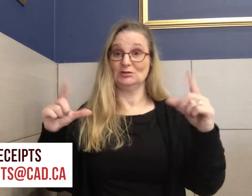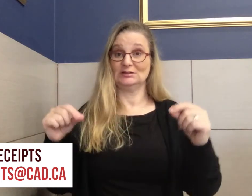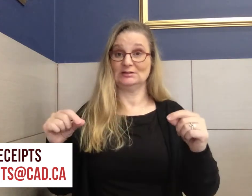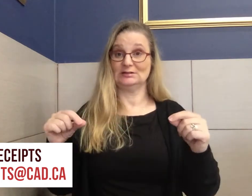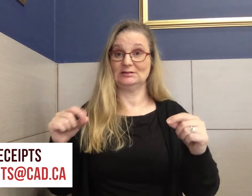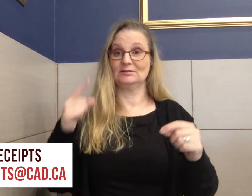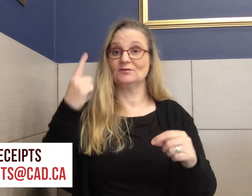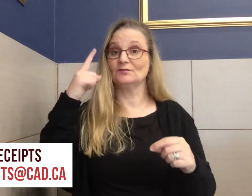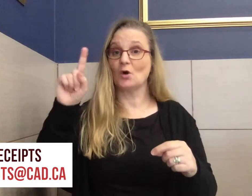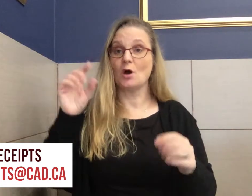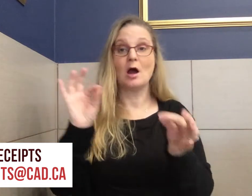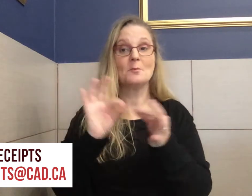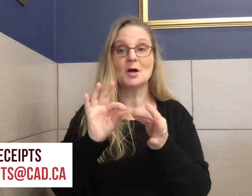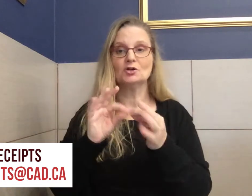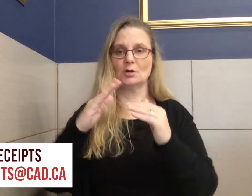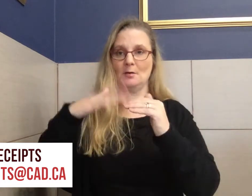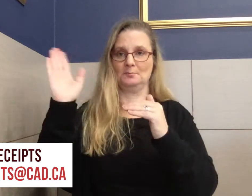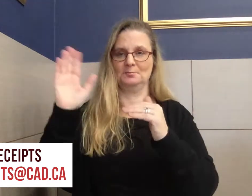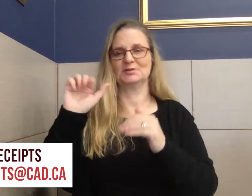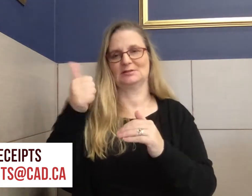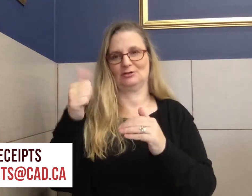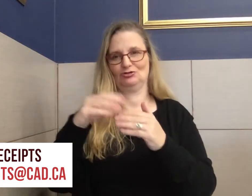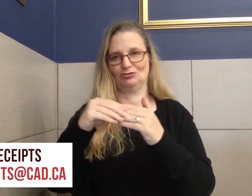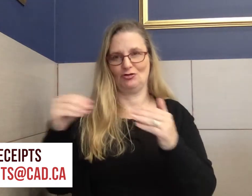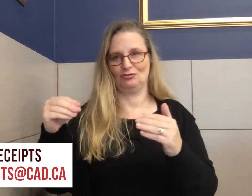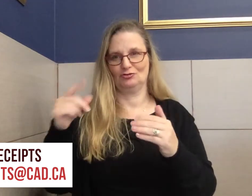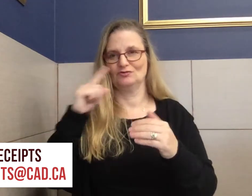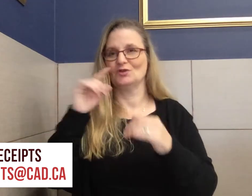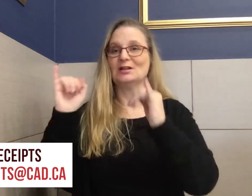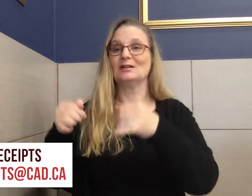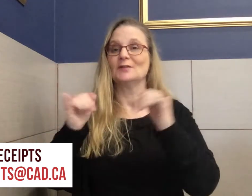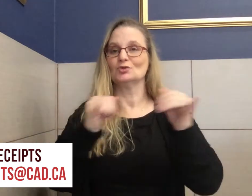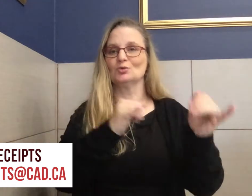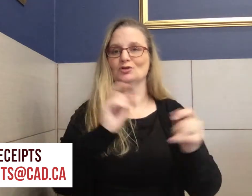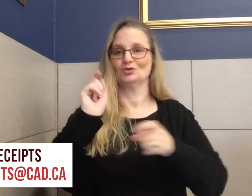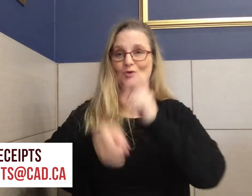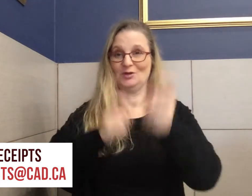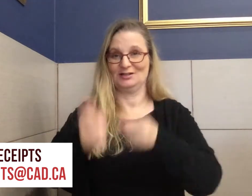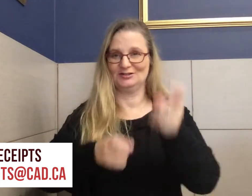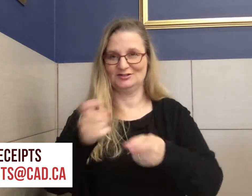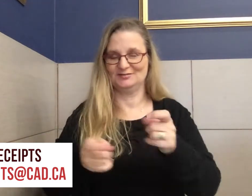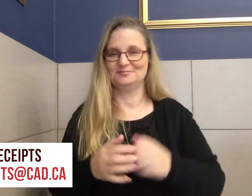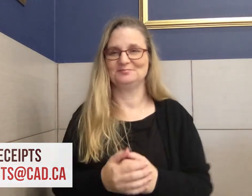Remember, tax receipts can be given to donation amounts that are $10 or more.